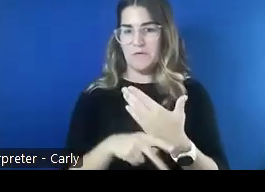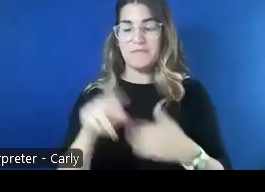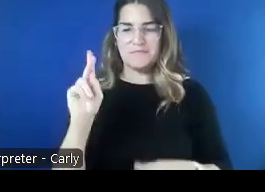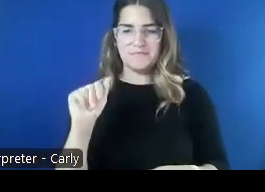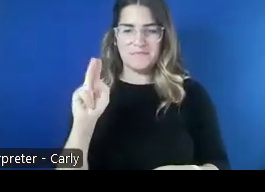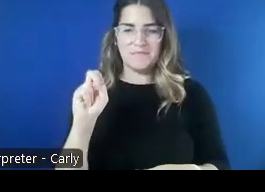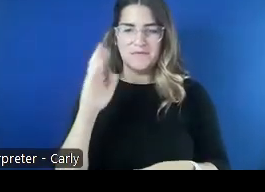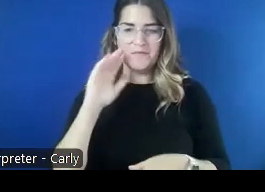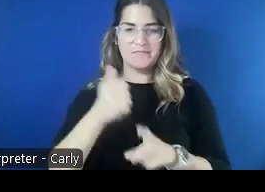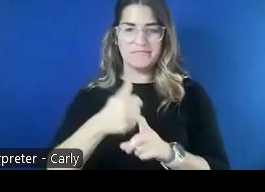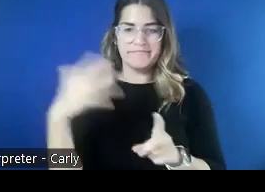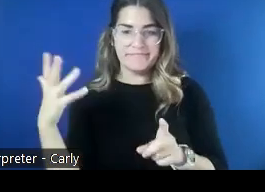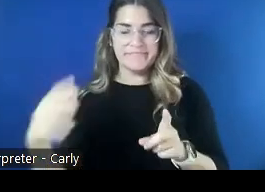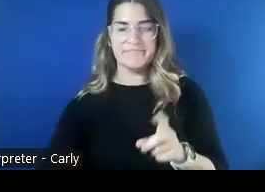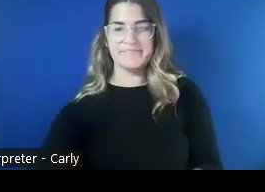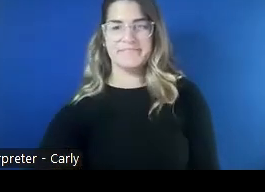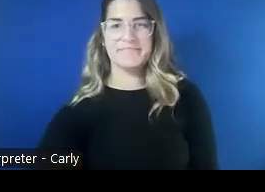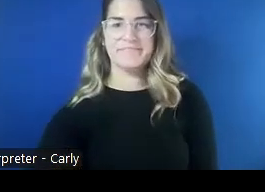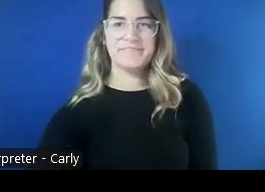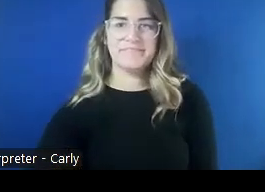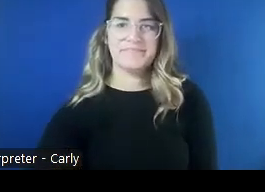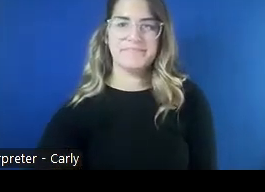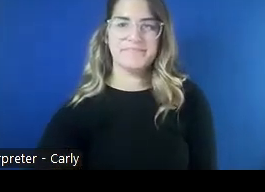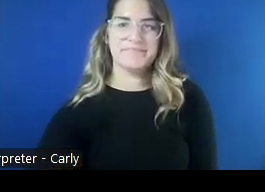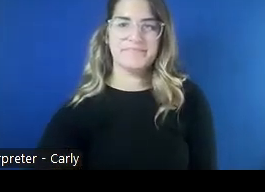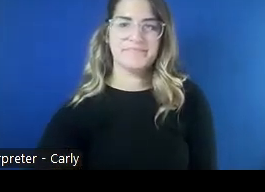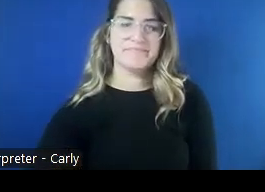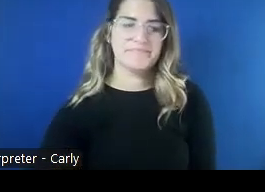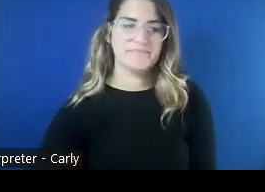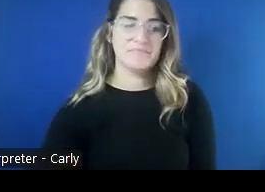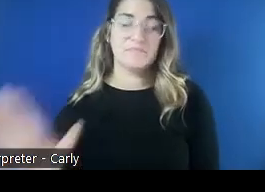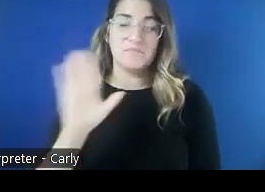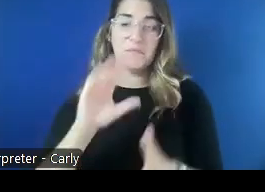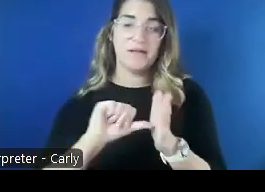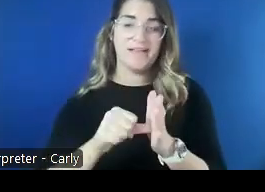the programs that we're going to um well we're going to highlight Jen is going to highlight